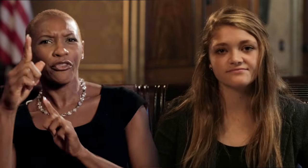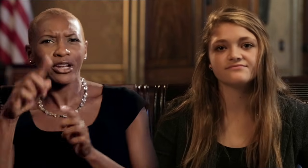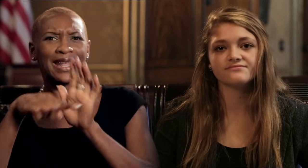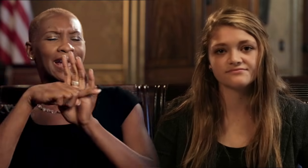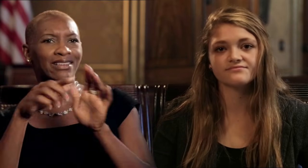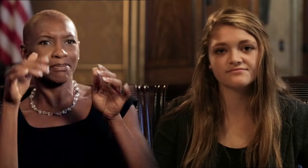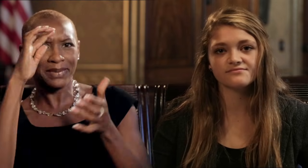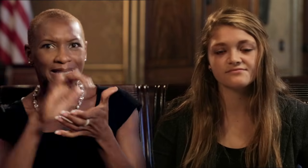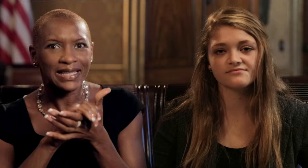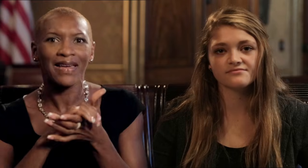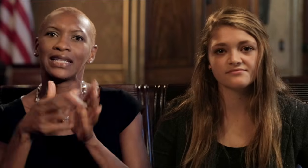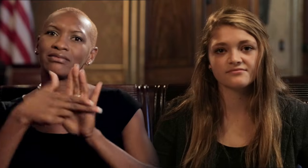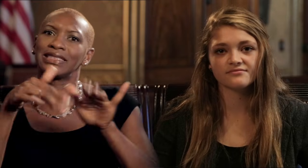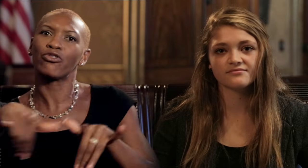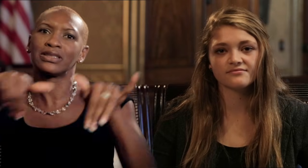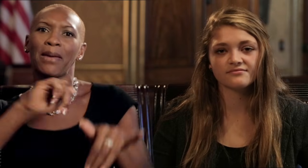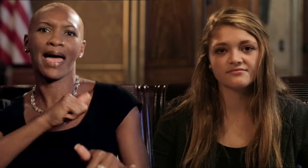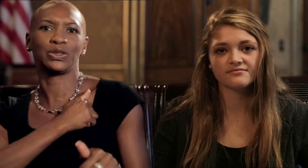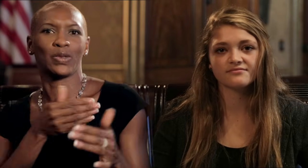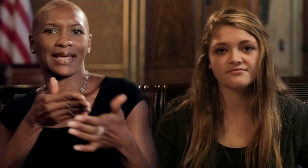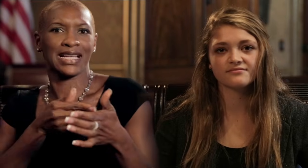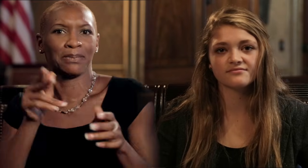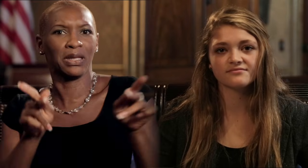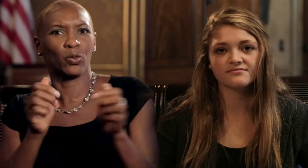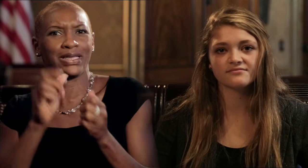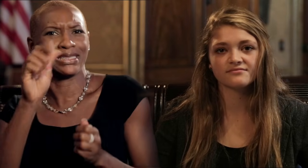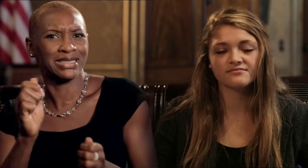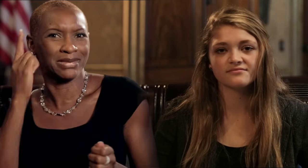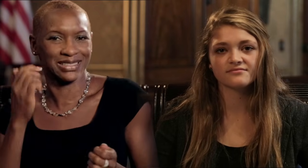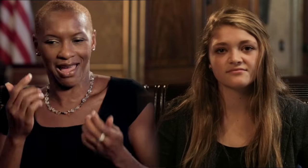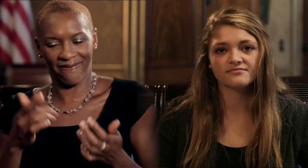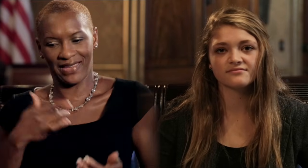negative beliefs, and stereotypical attitudes against people with disabilities.